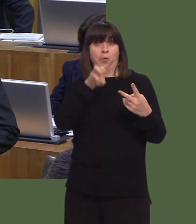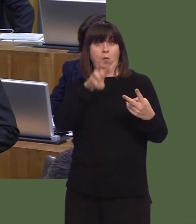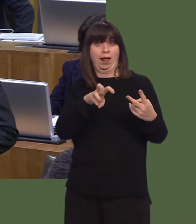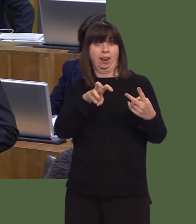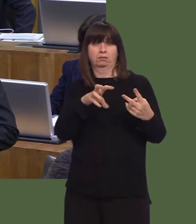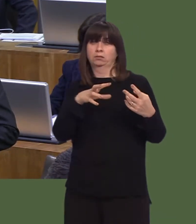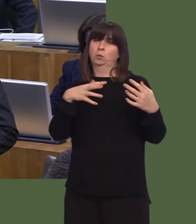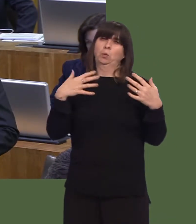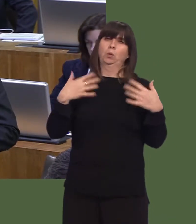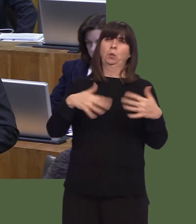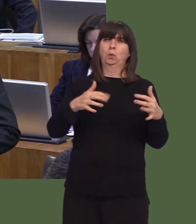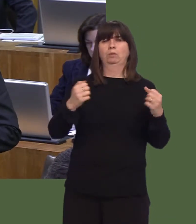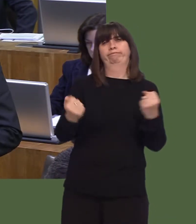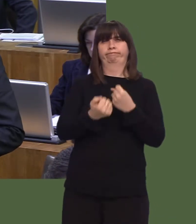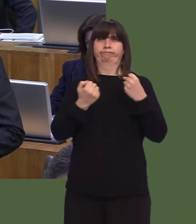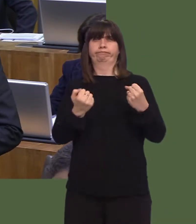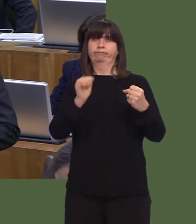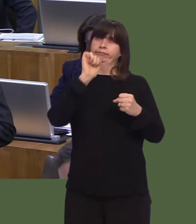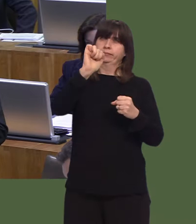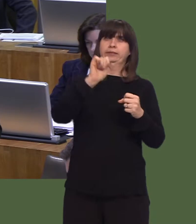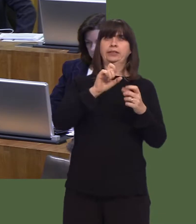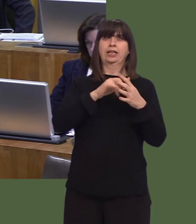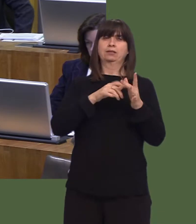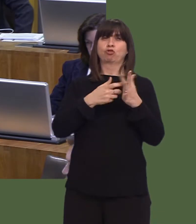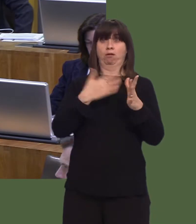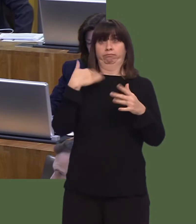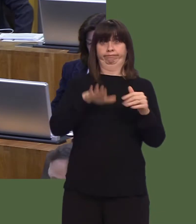influential diaspora to determine their capacity and propensity to contribute to the shaping